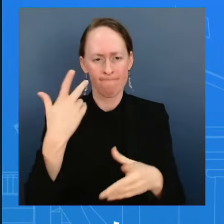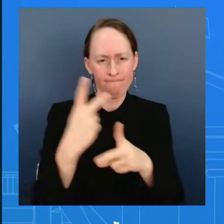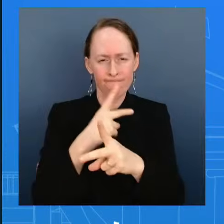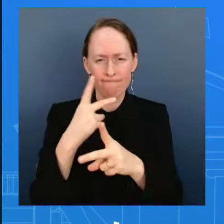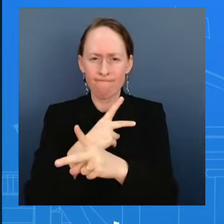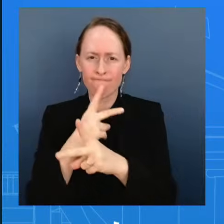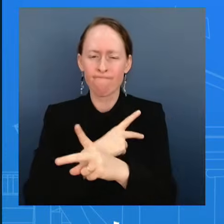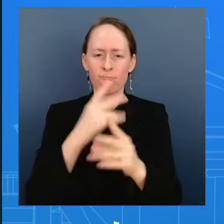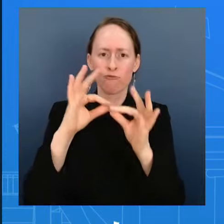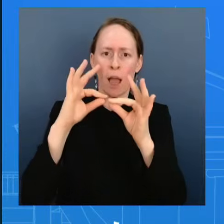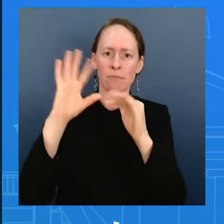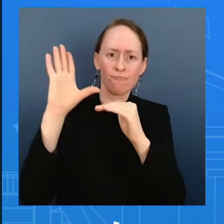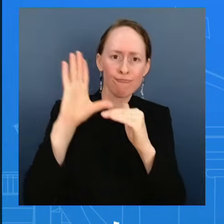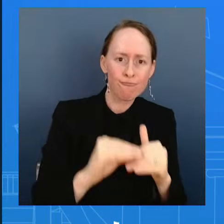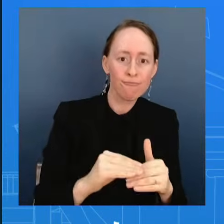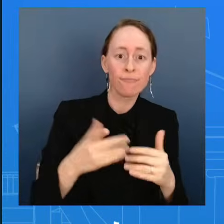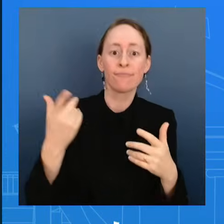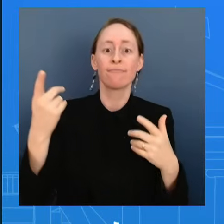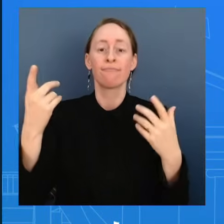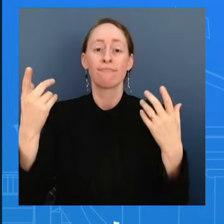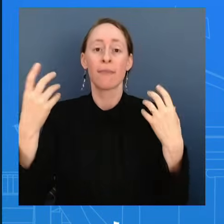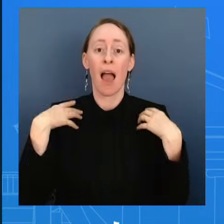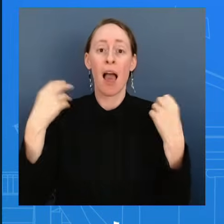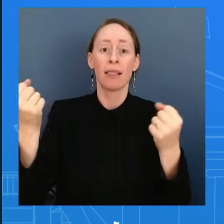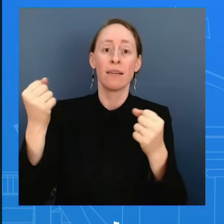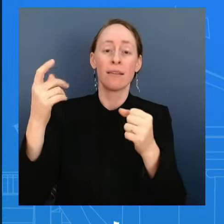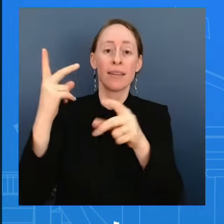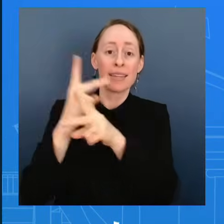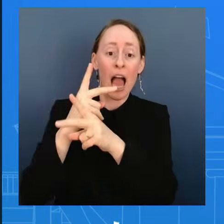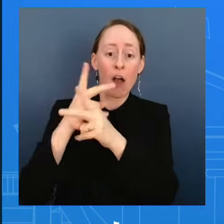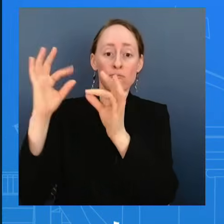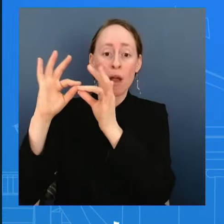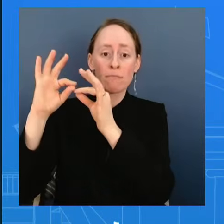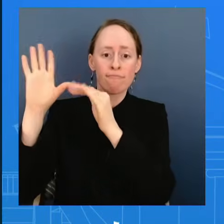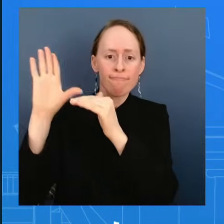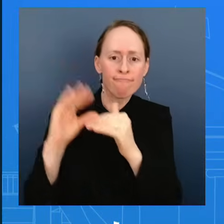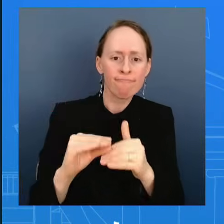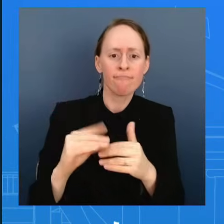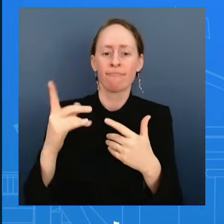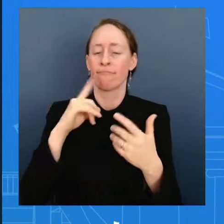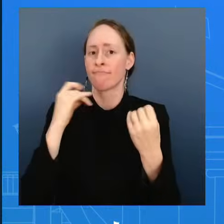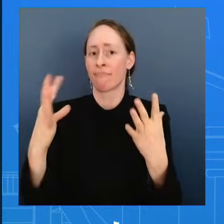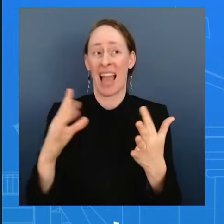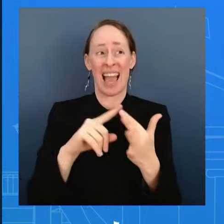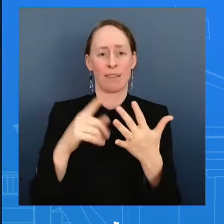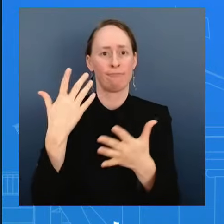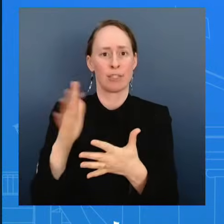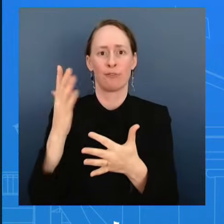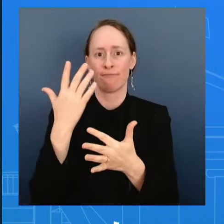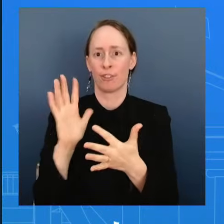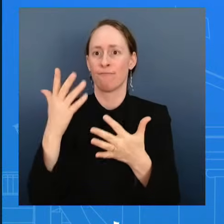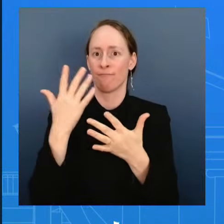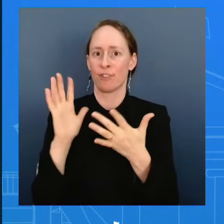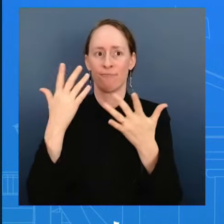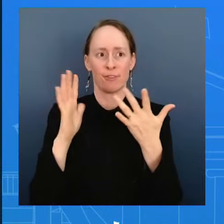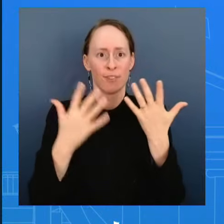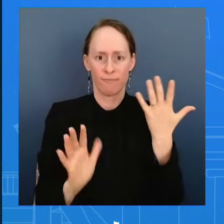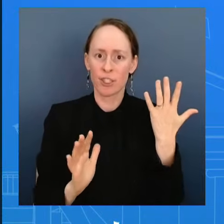You saw -- I hope you saw the statement from the Department of Defense this past Friday on what they're doing with their force posture adjustments: